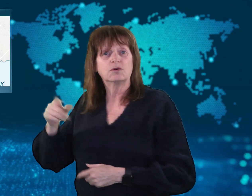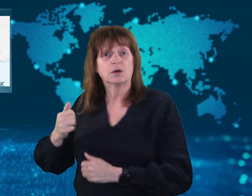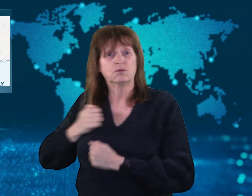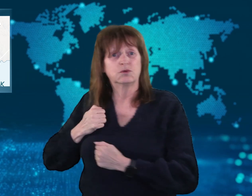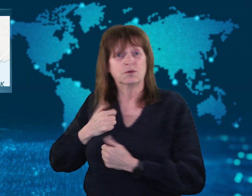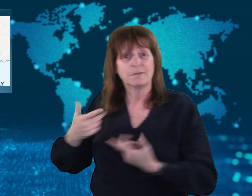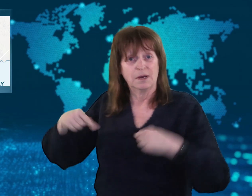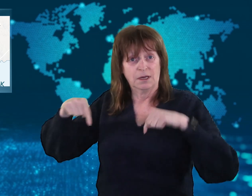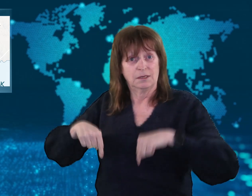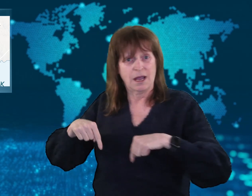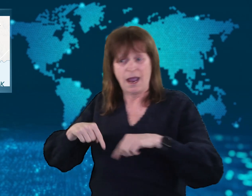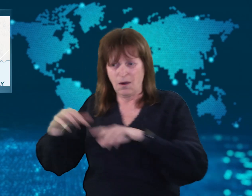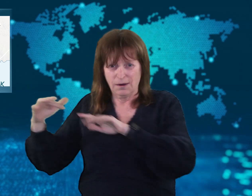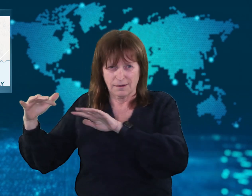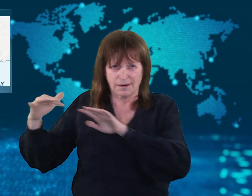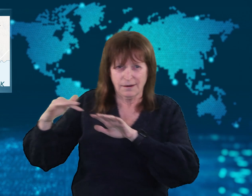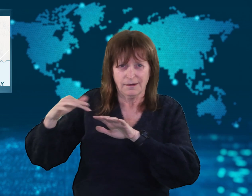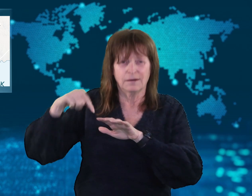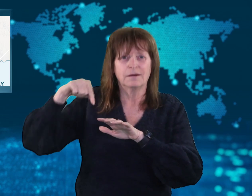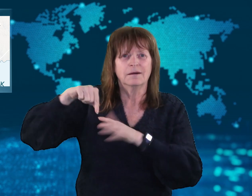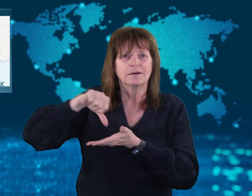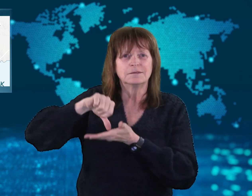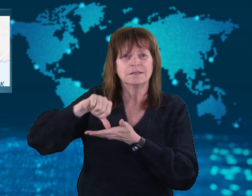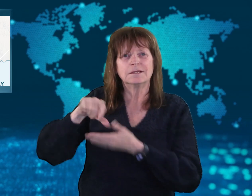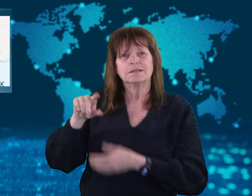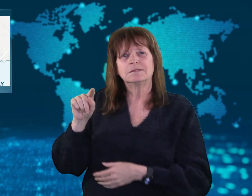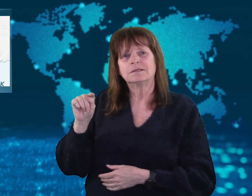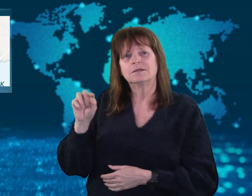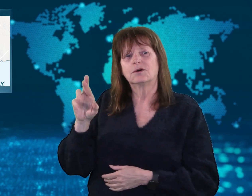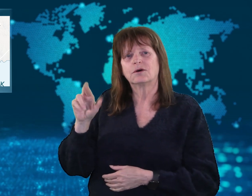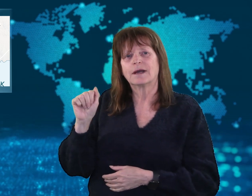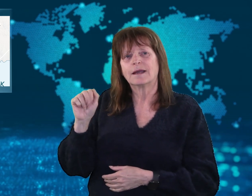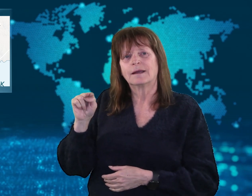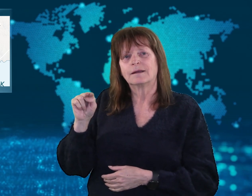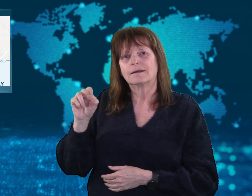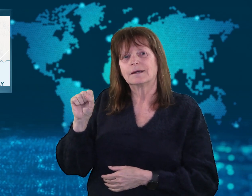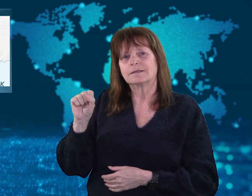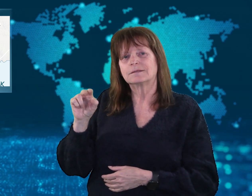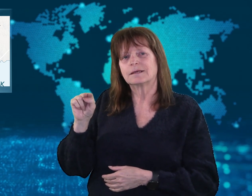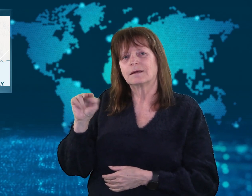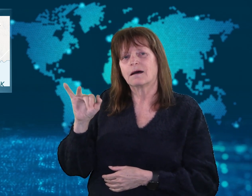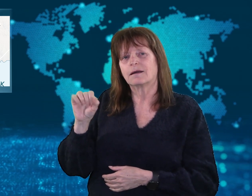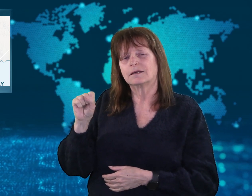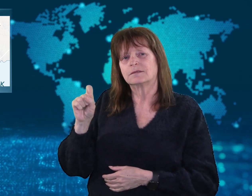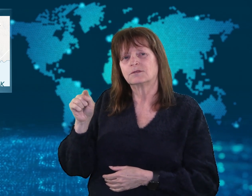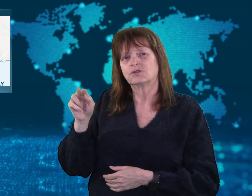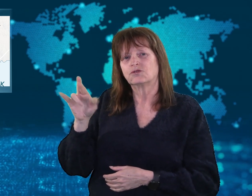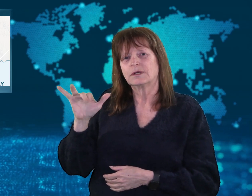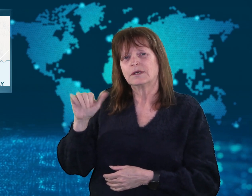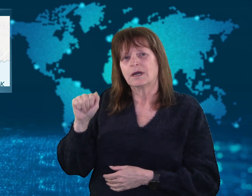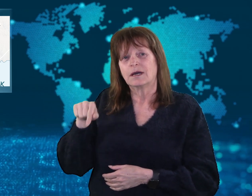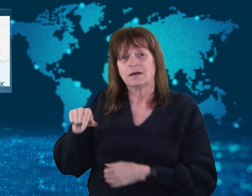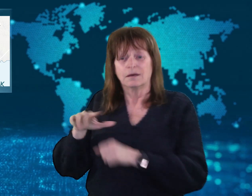Russian troops are now in Transnistria, a region of Moldova.